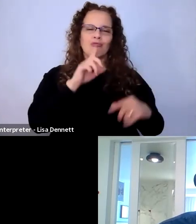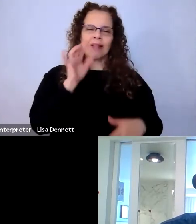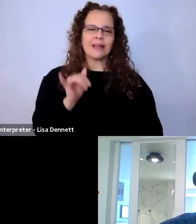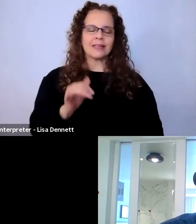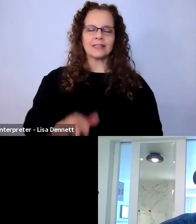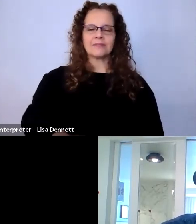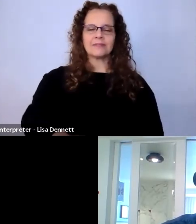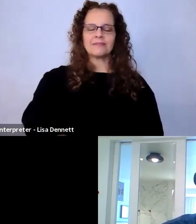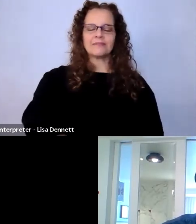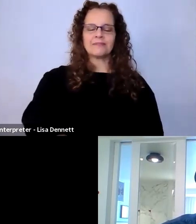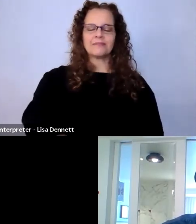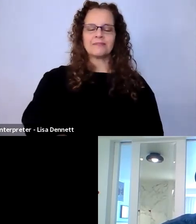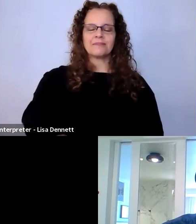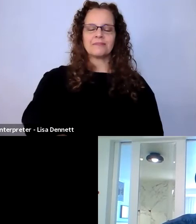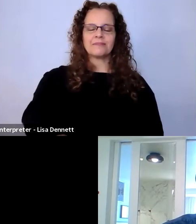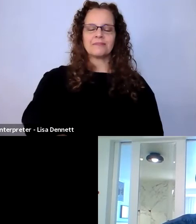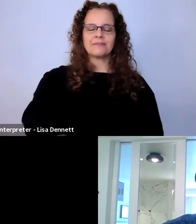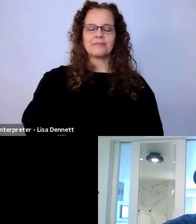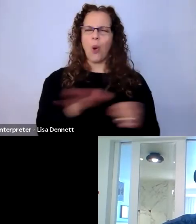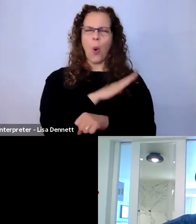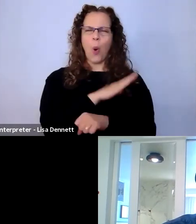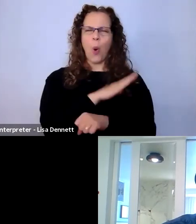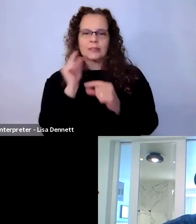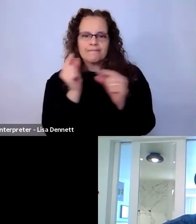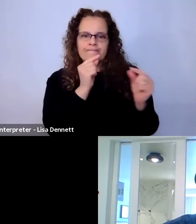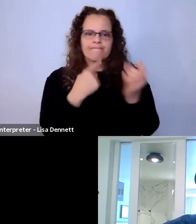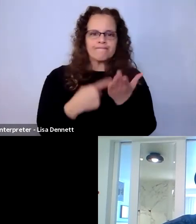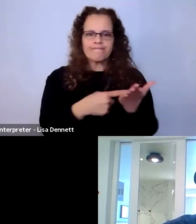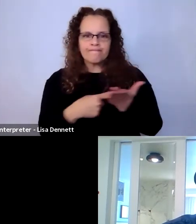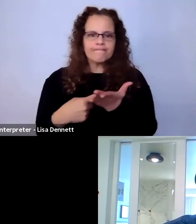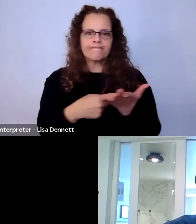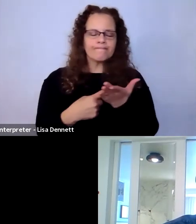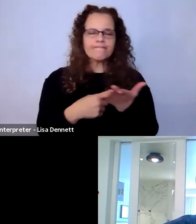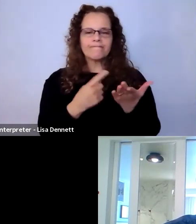buzz that's happening around this day year over year language over